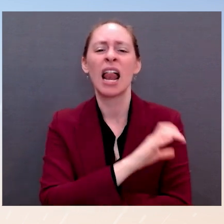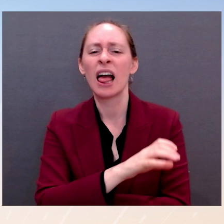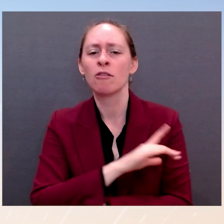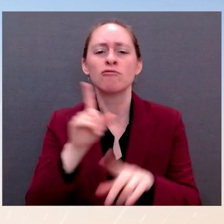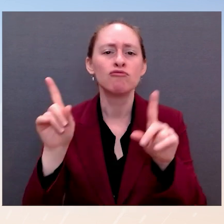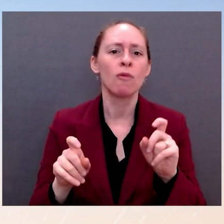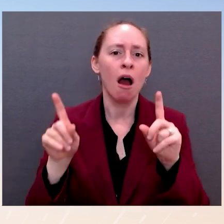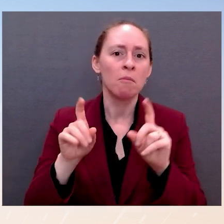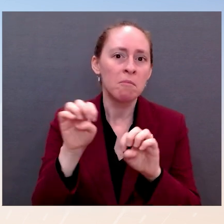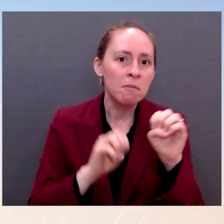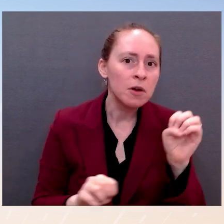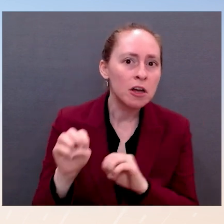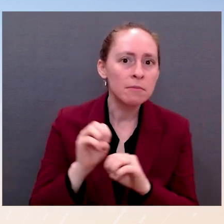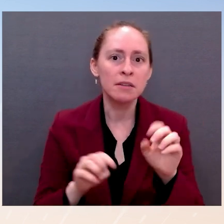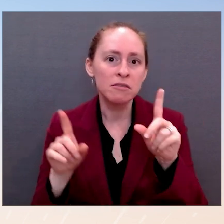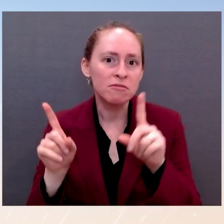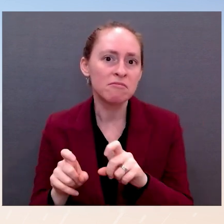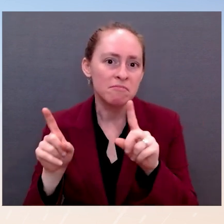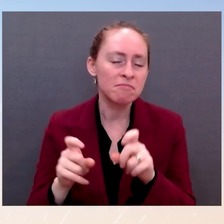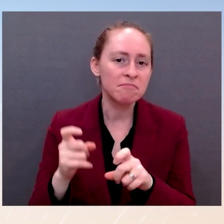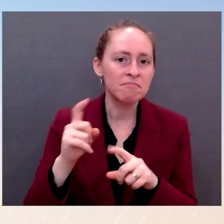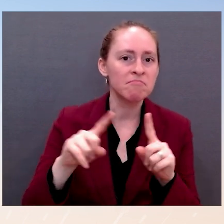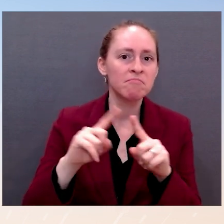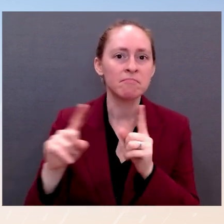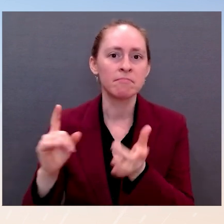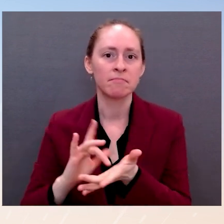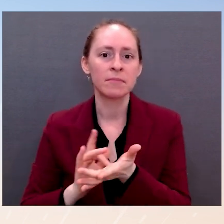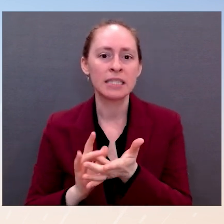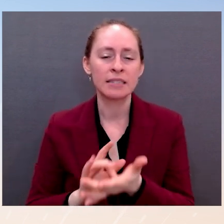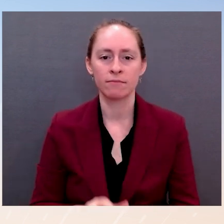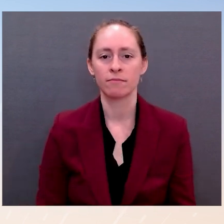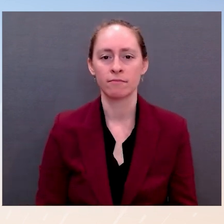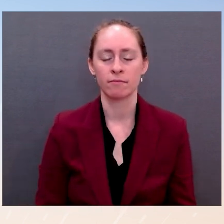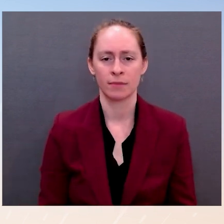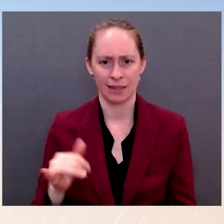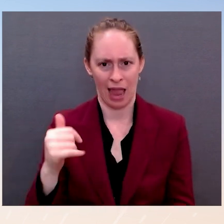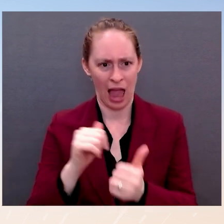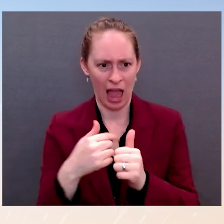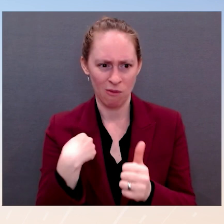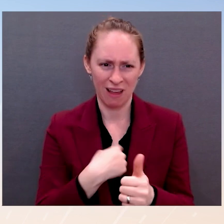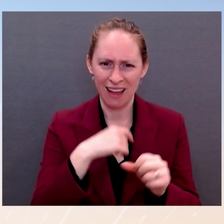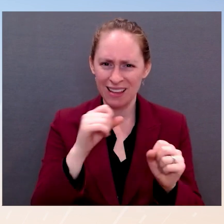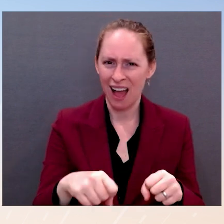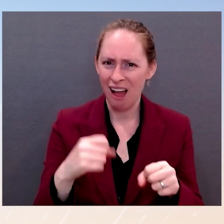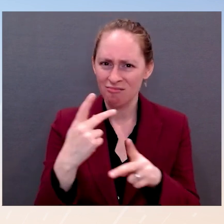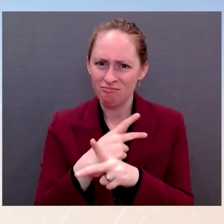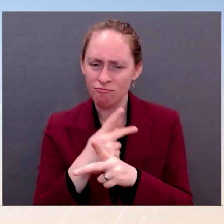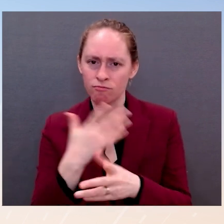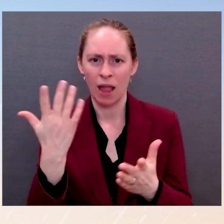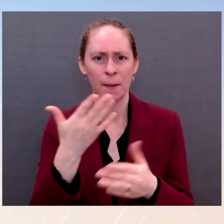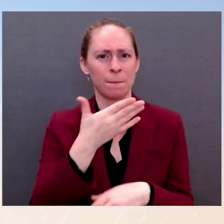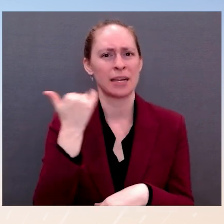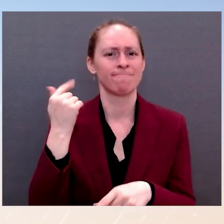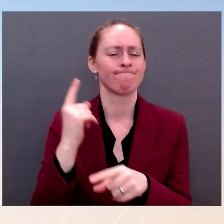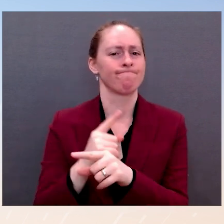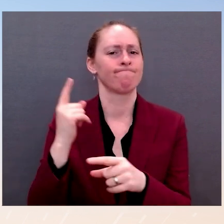being able to get the most high quality latest advancements. Best treatment possible Participating